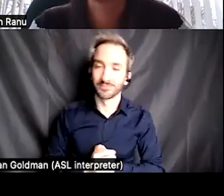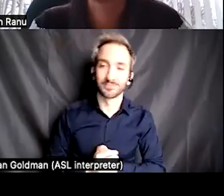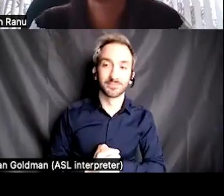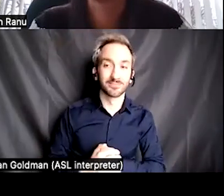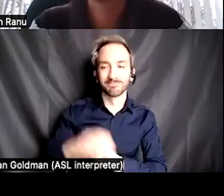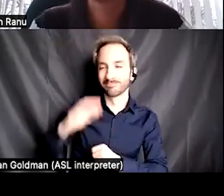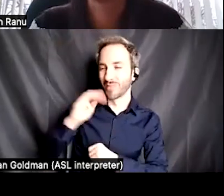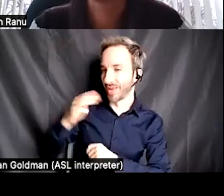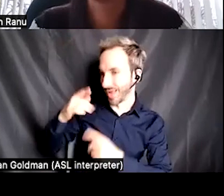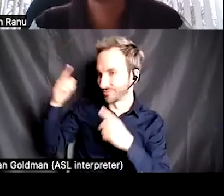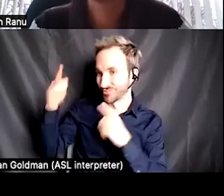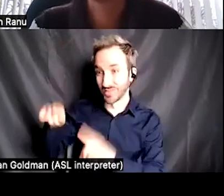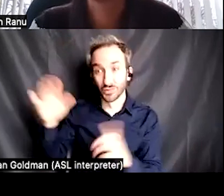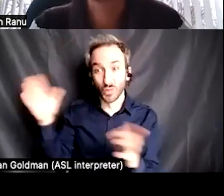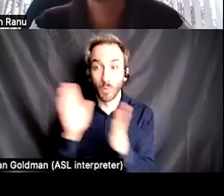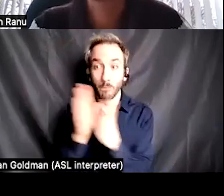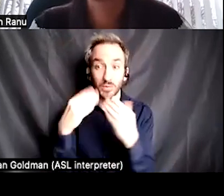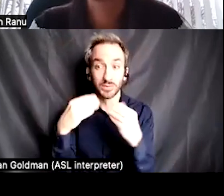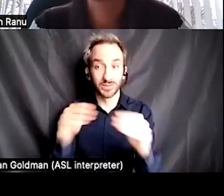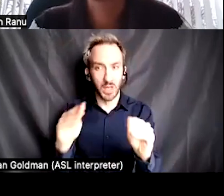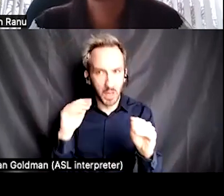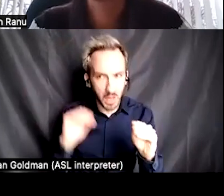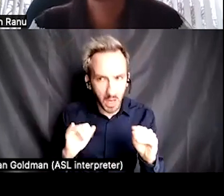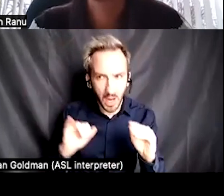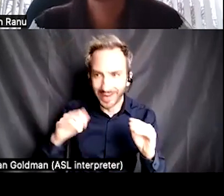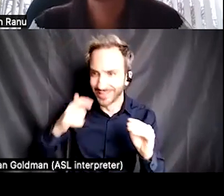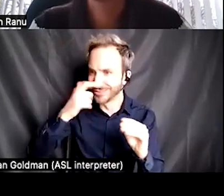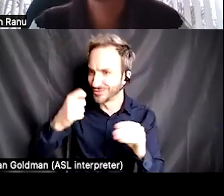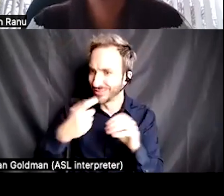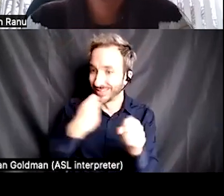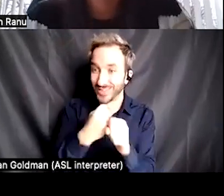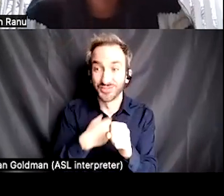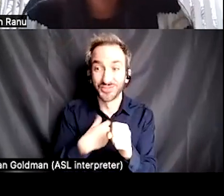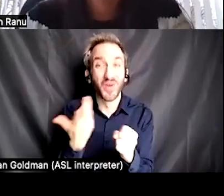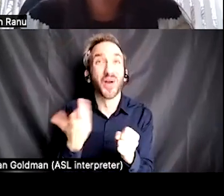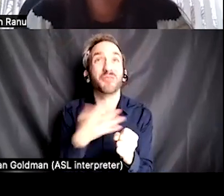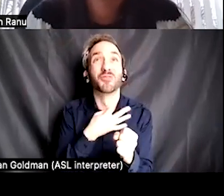world of book sales. I can't wait to see how many new aesthetics exist next year.